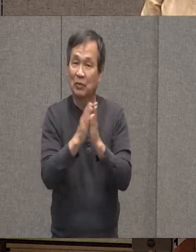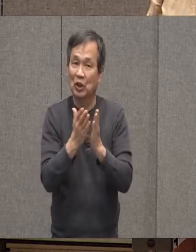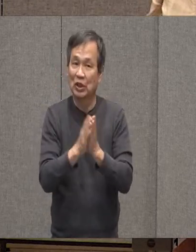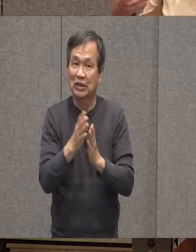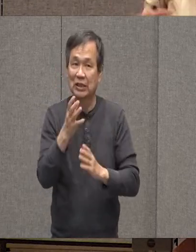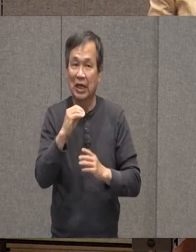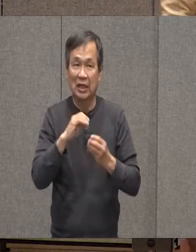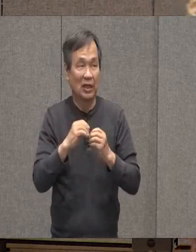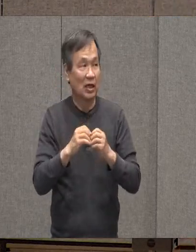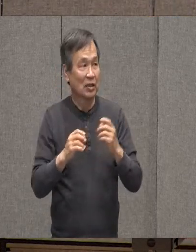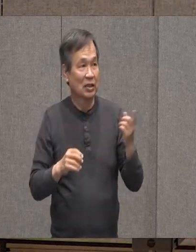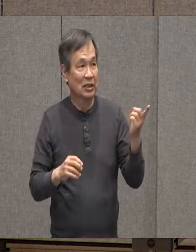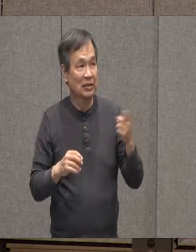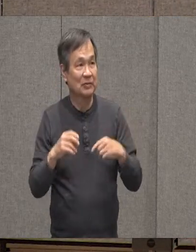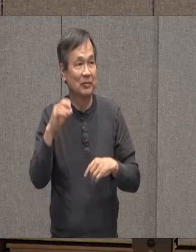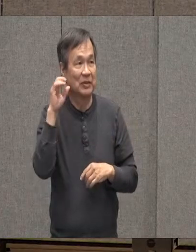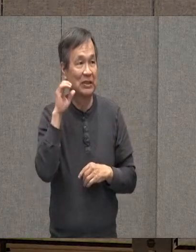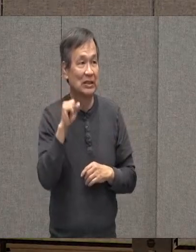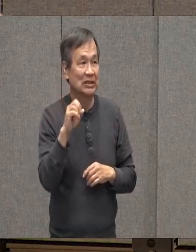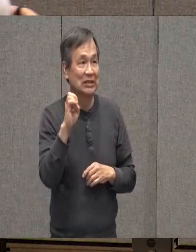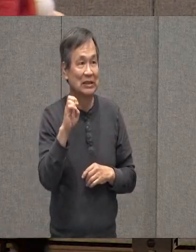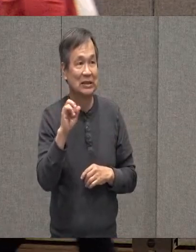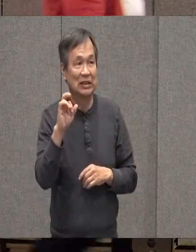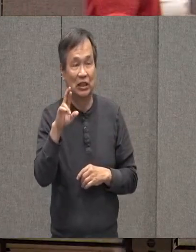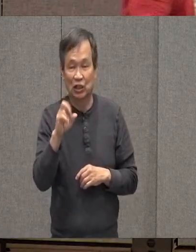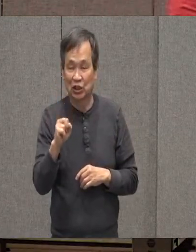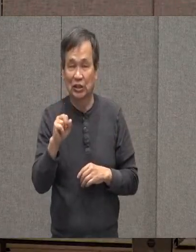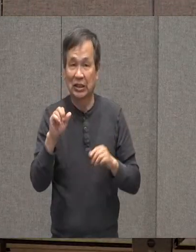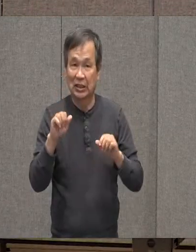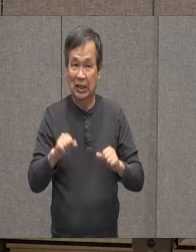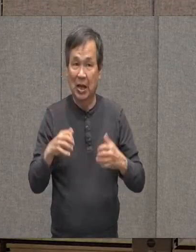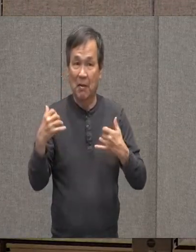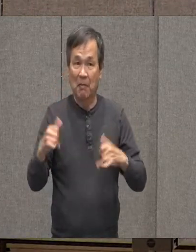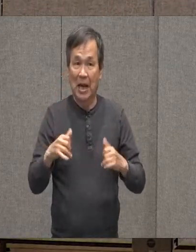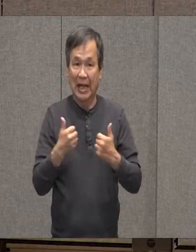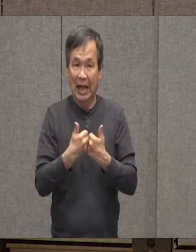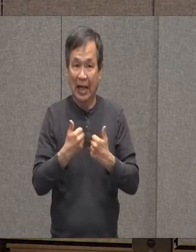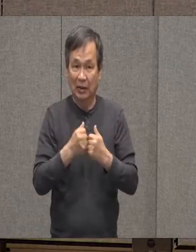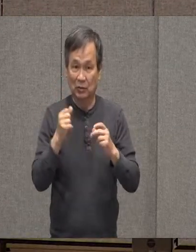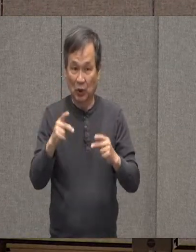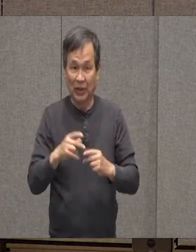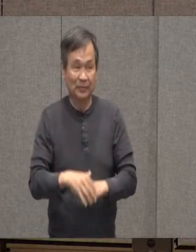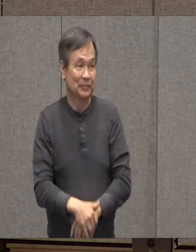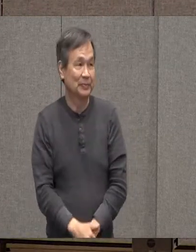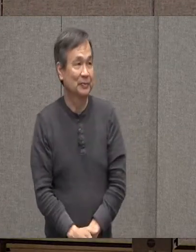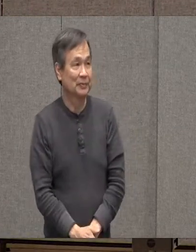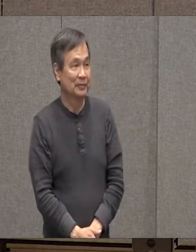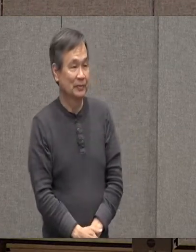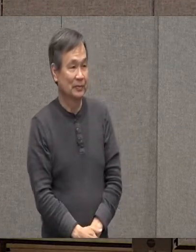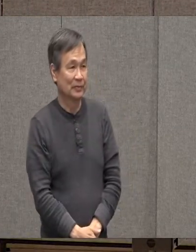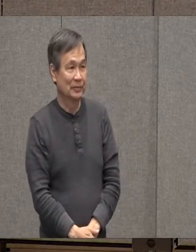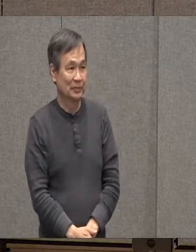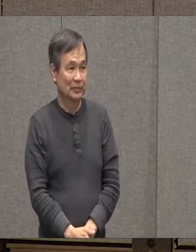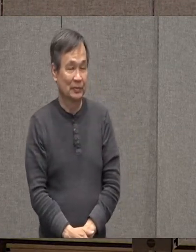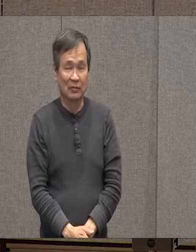We're gonna welcome Mrs. Sears on, play some games. [Mrs. Sears] All right. I'd like to make that kind of money.